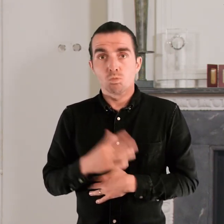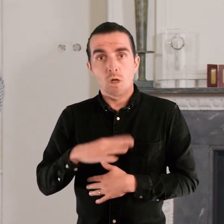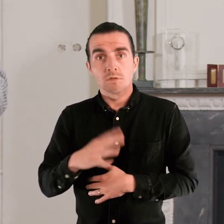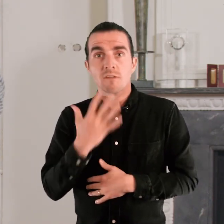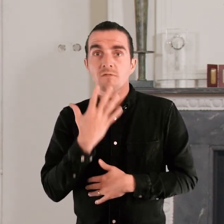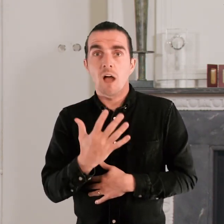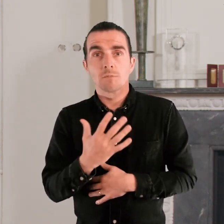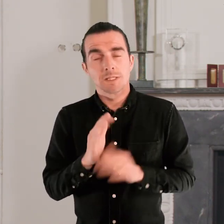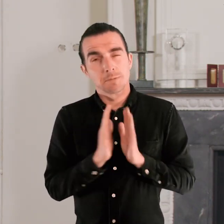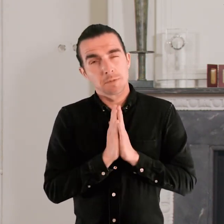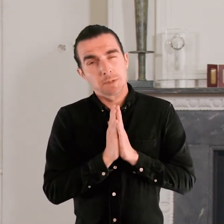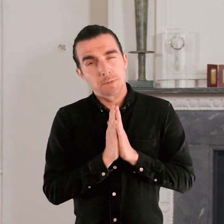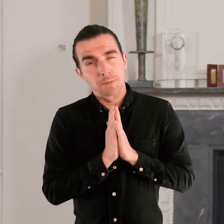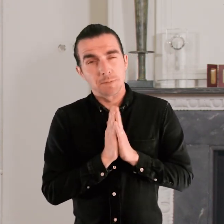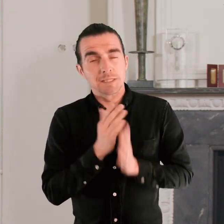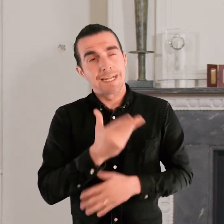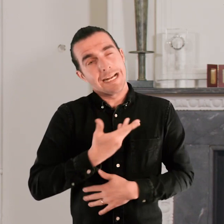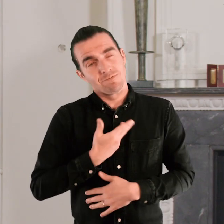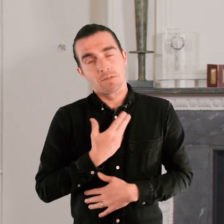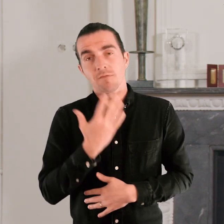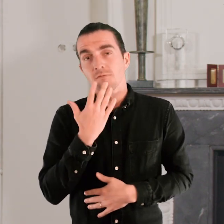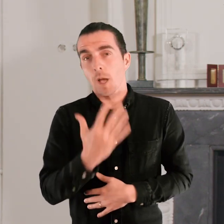Can you give me a fiver, Governor? he says.